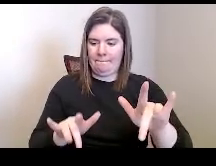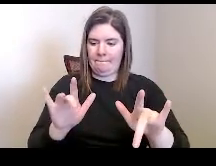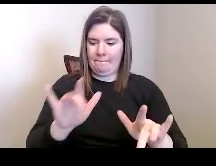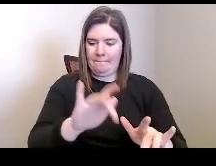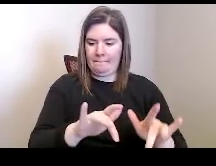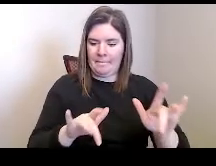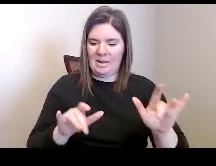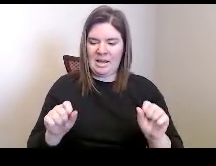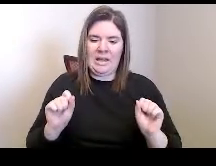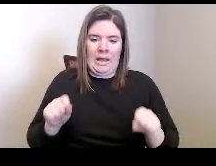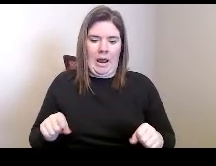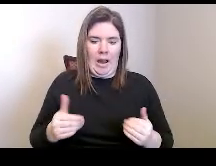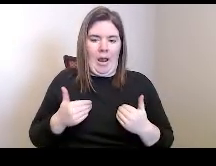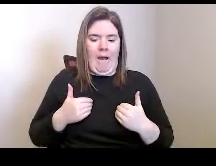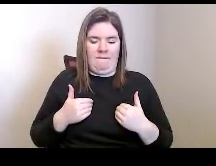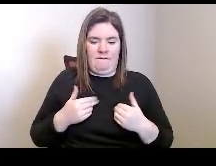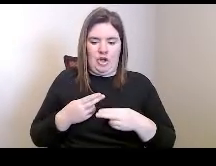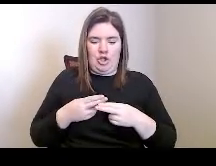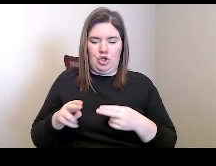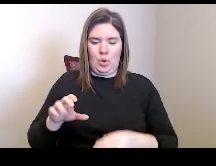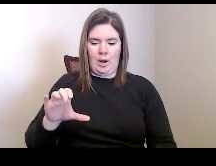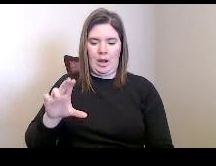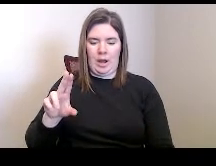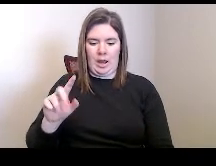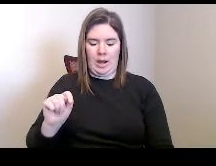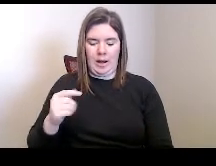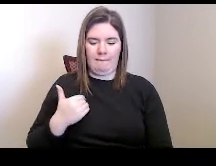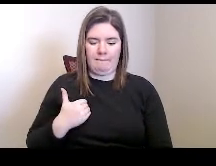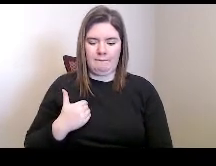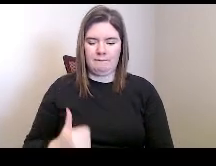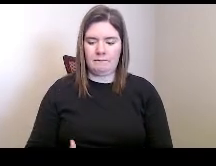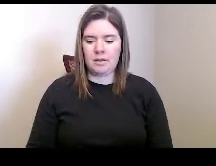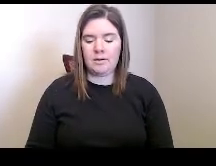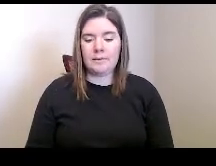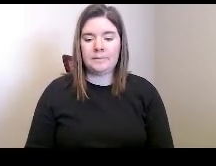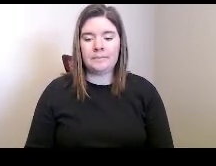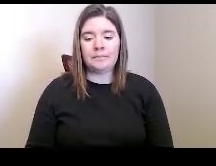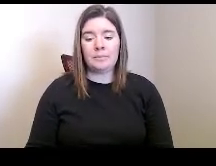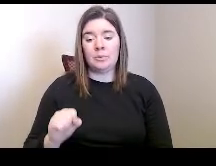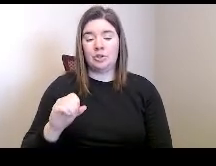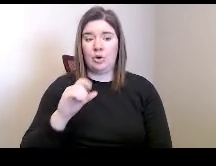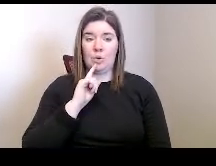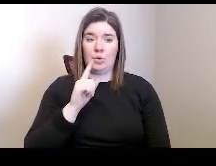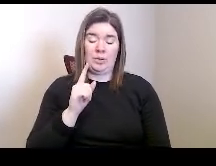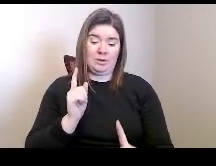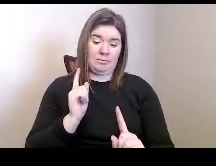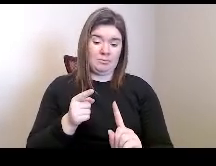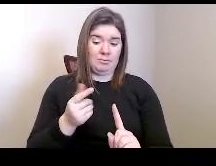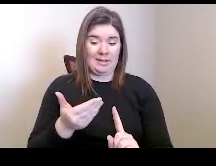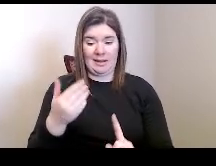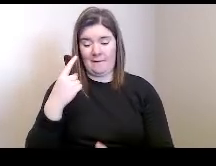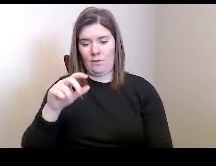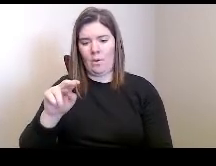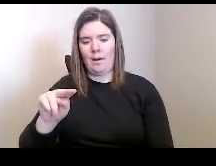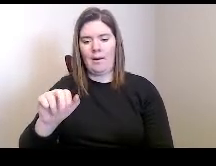you know, that allows us to change the styles. So, the main thing for navigation in documents,